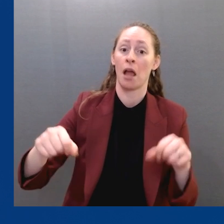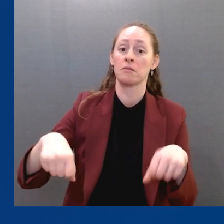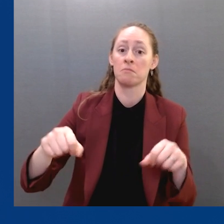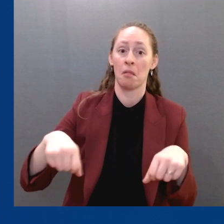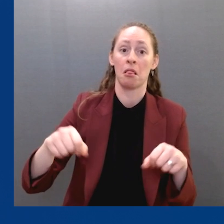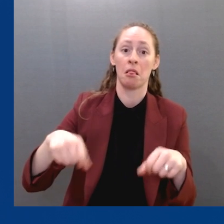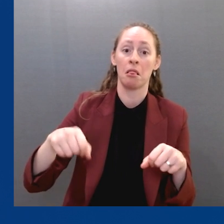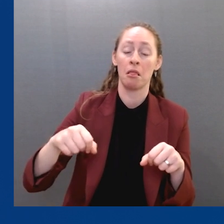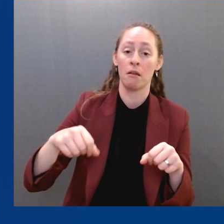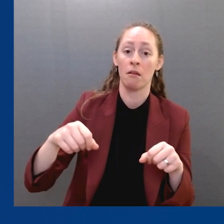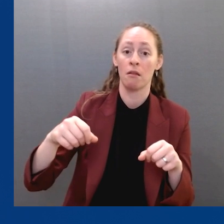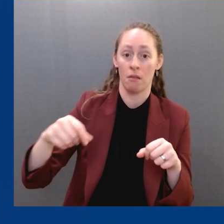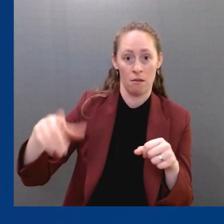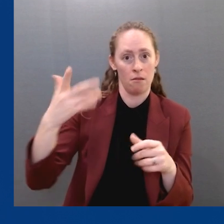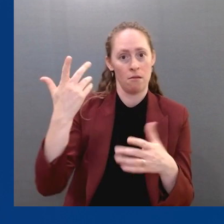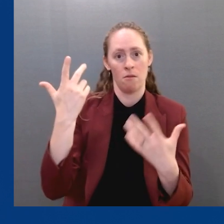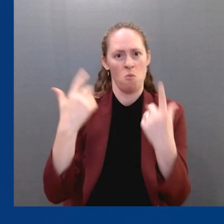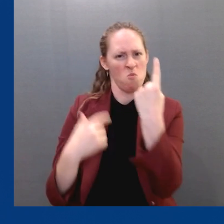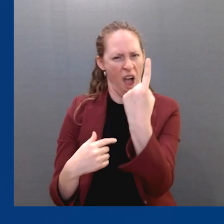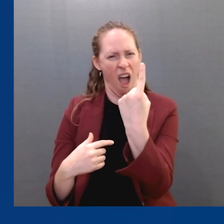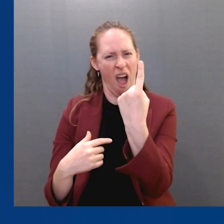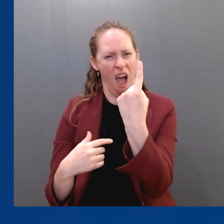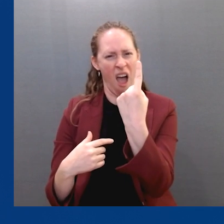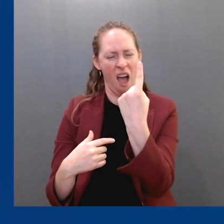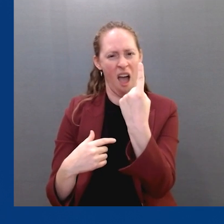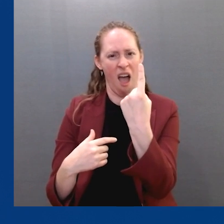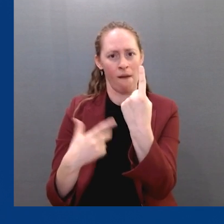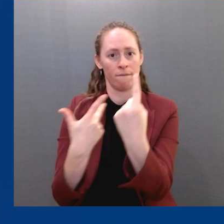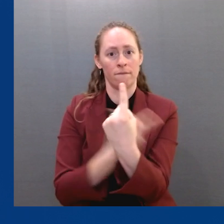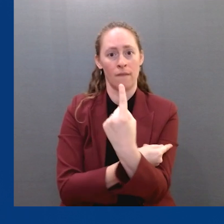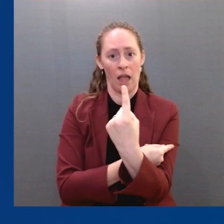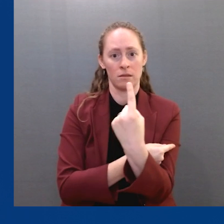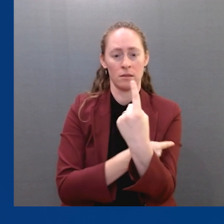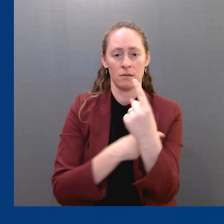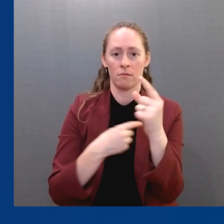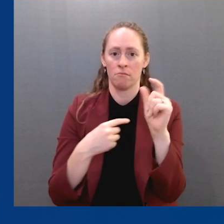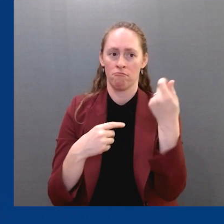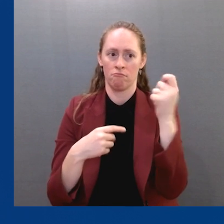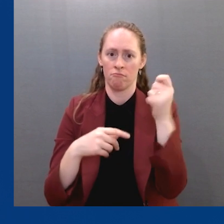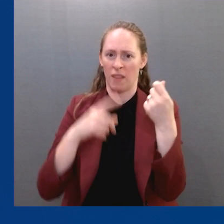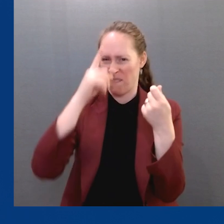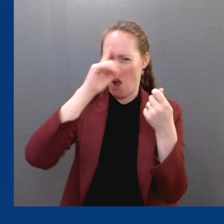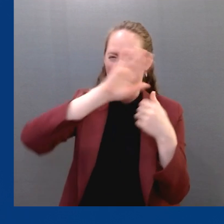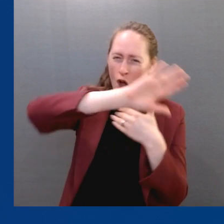But as Dr. Jha and all of us have said, we need resources to continue that effort